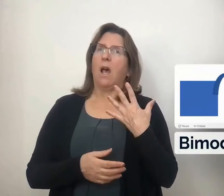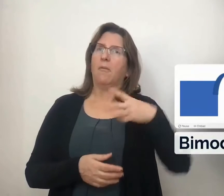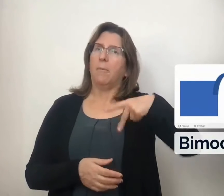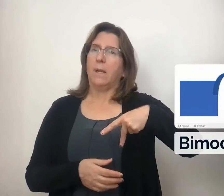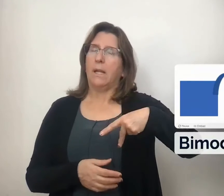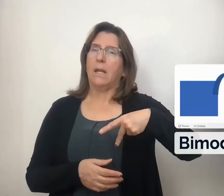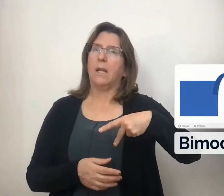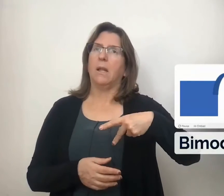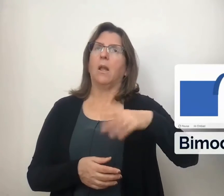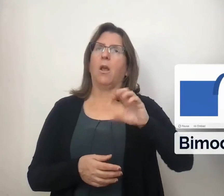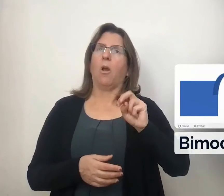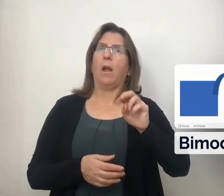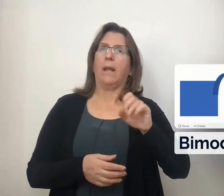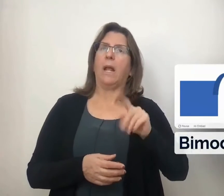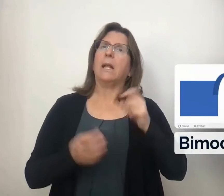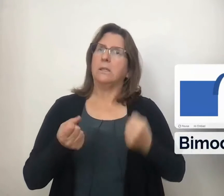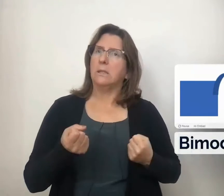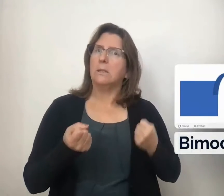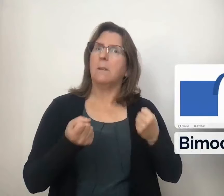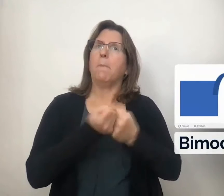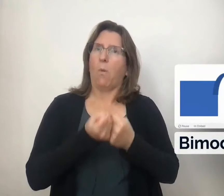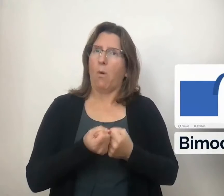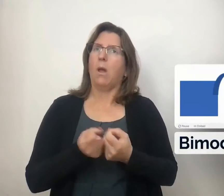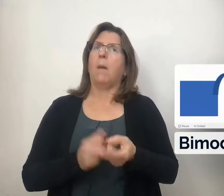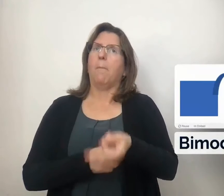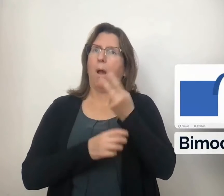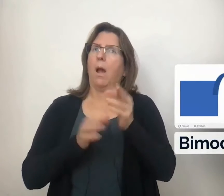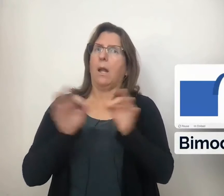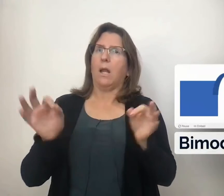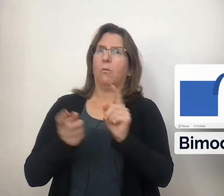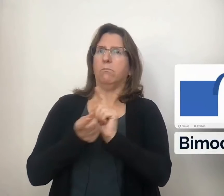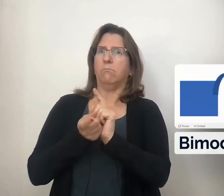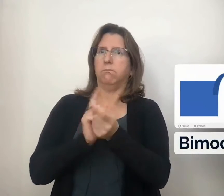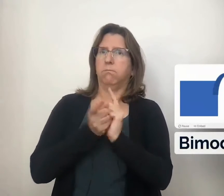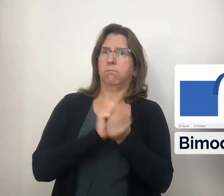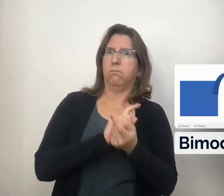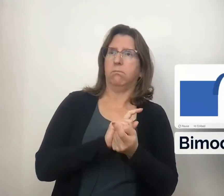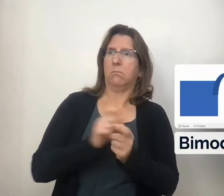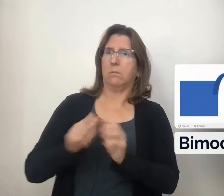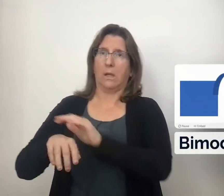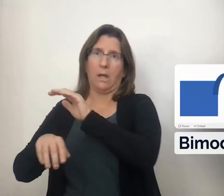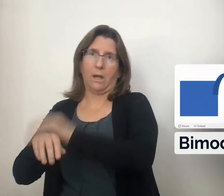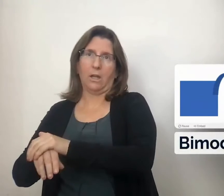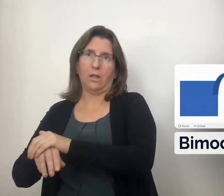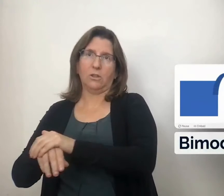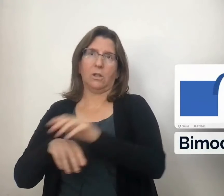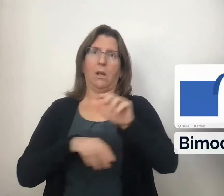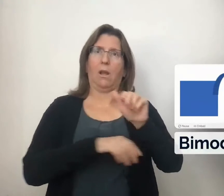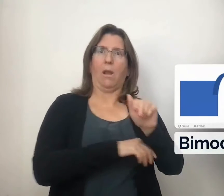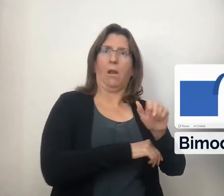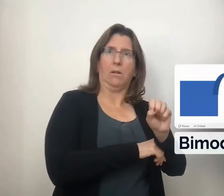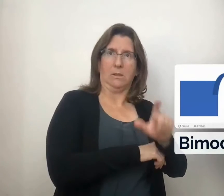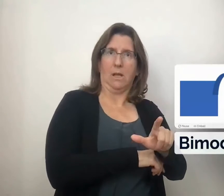H5p supports bimodal bilingual translation - here’s an example of English and ASL.